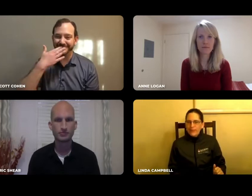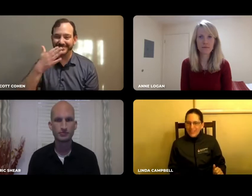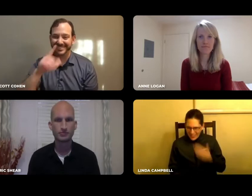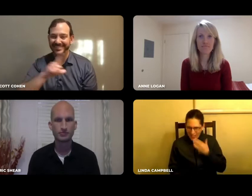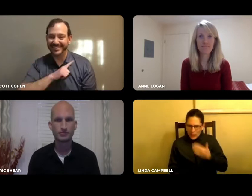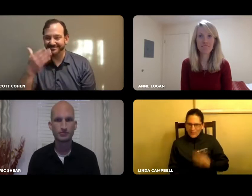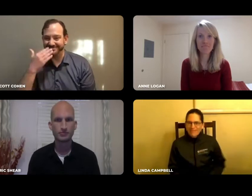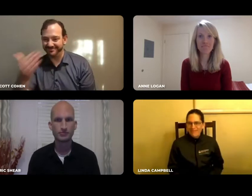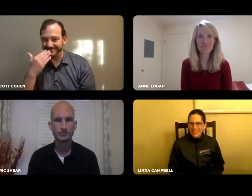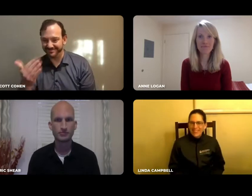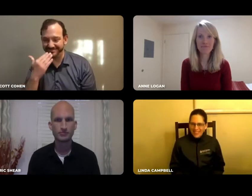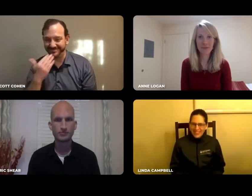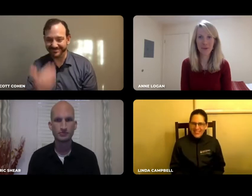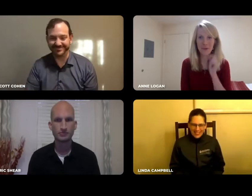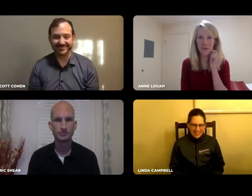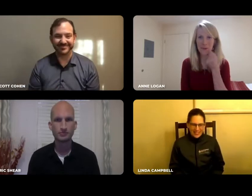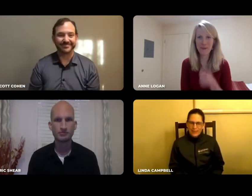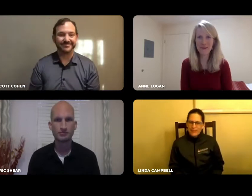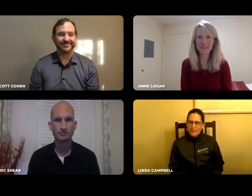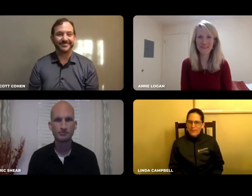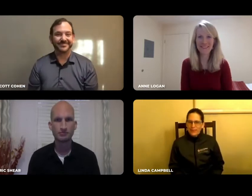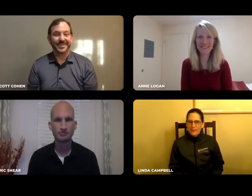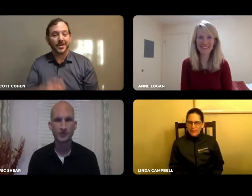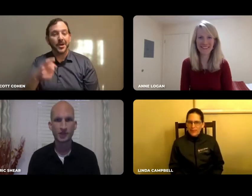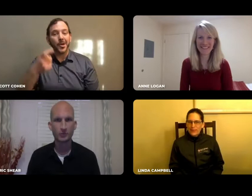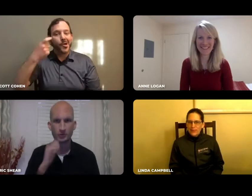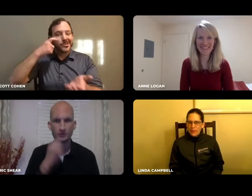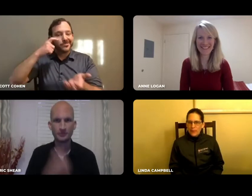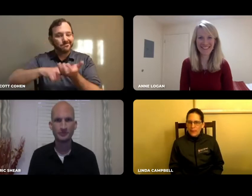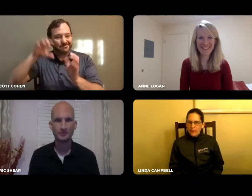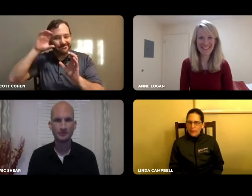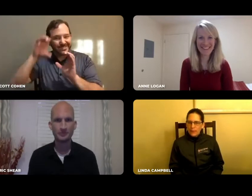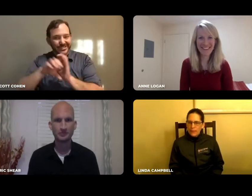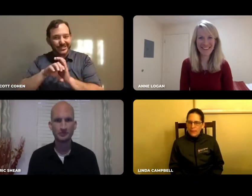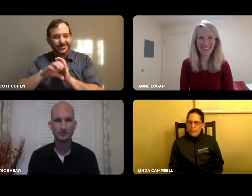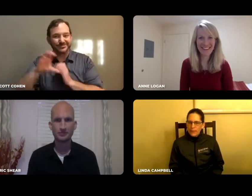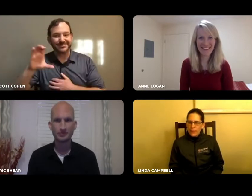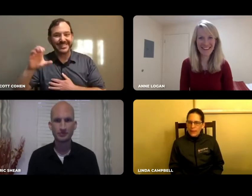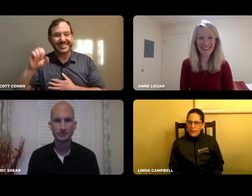Thank you so much.